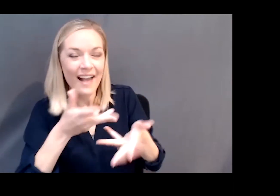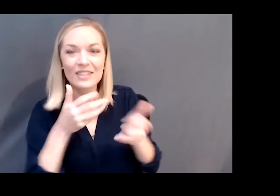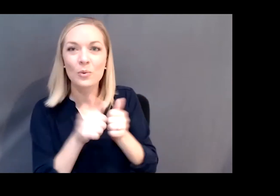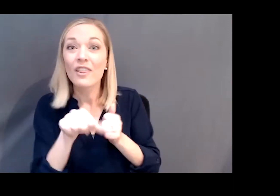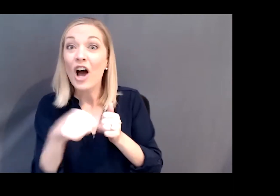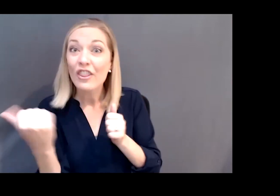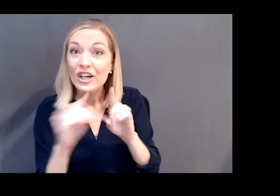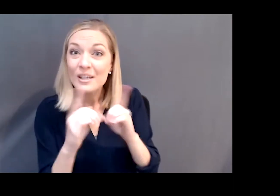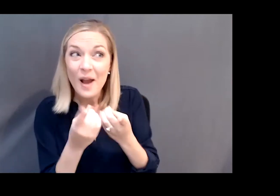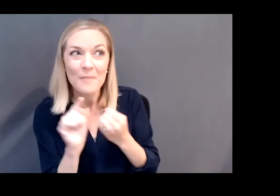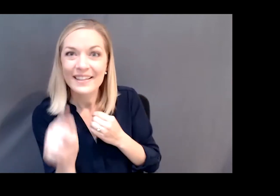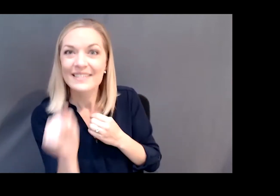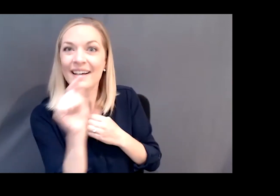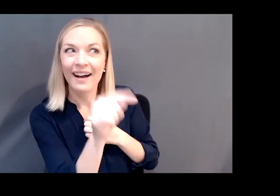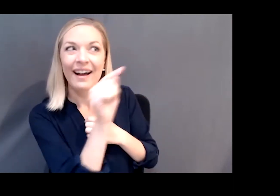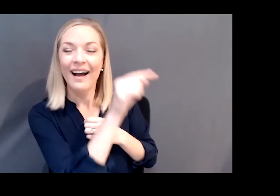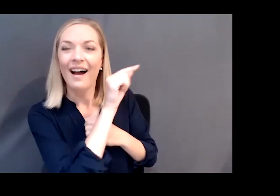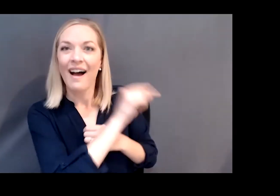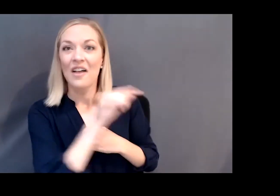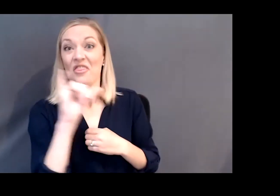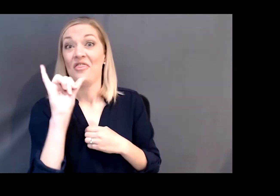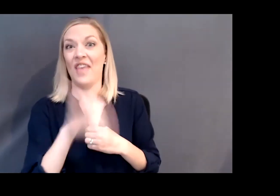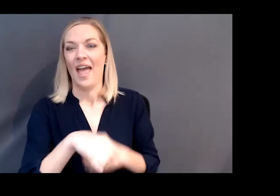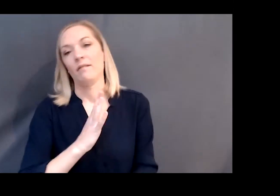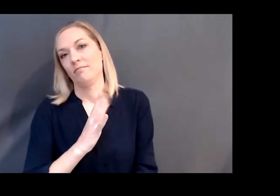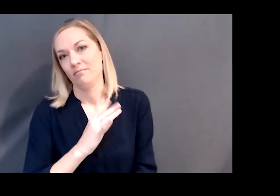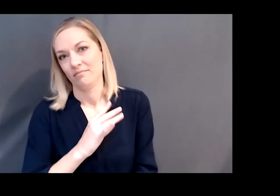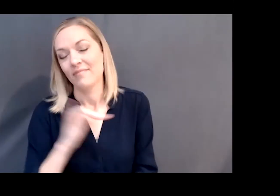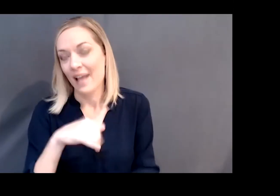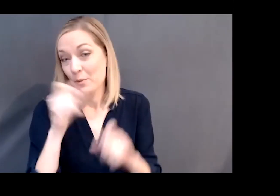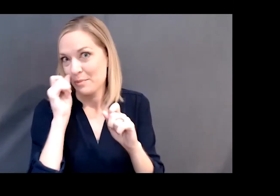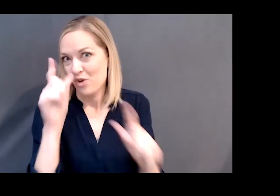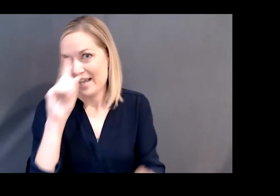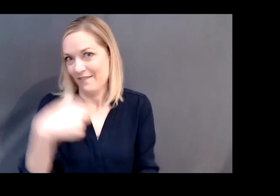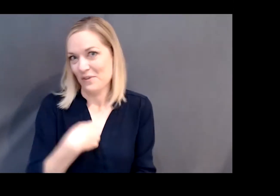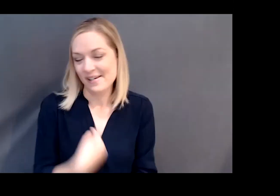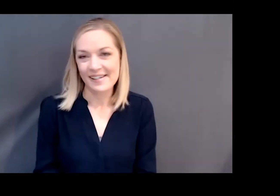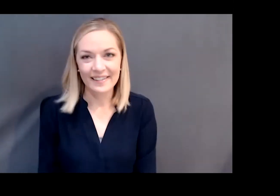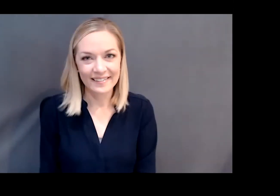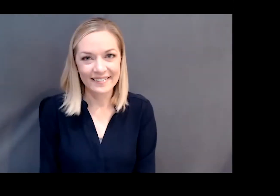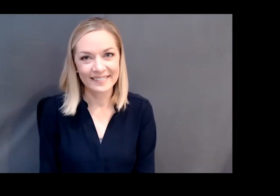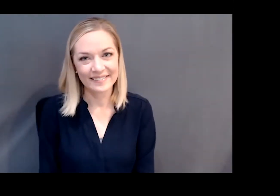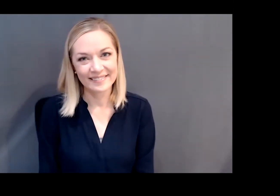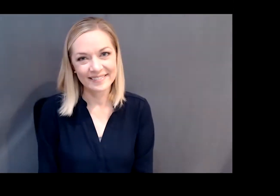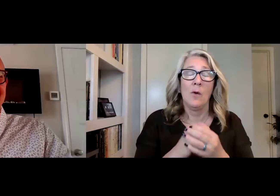but NDC visited with other departments across campus, and that was a pleasant surprise.